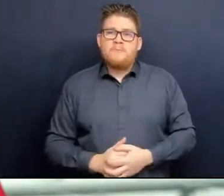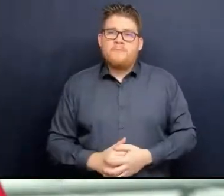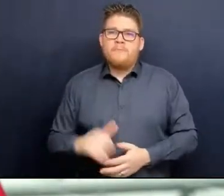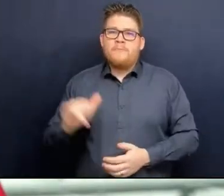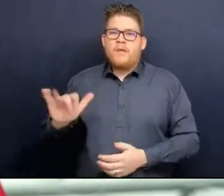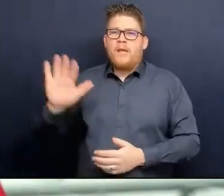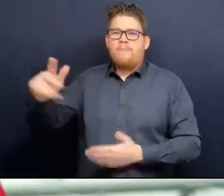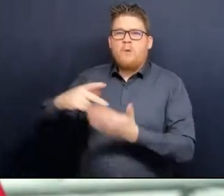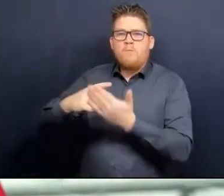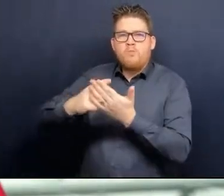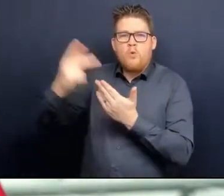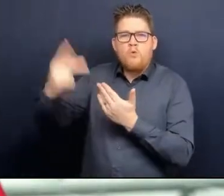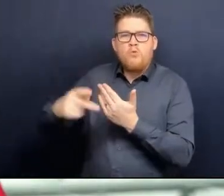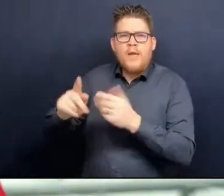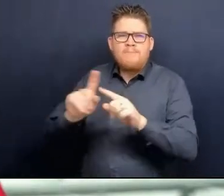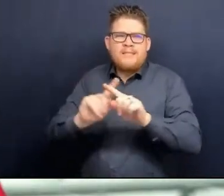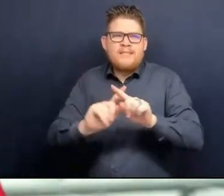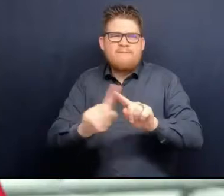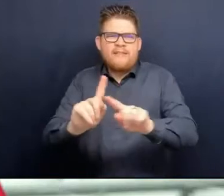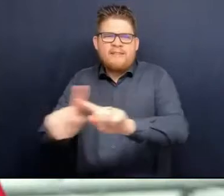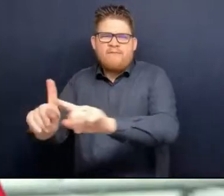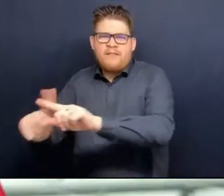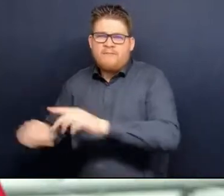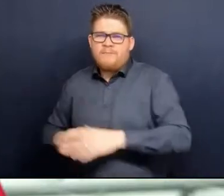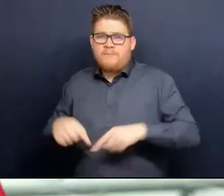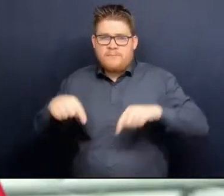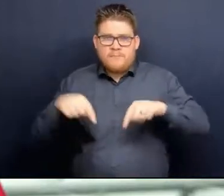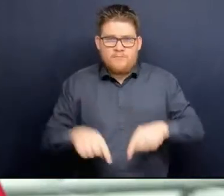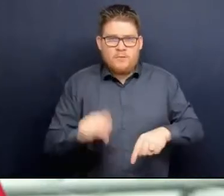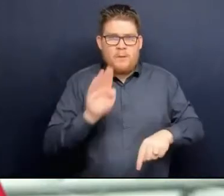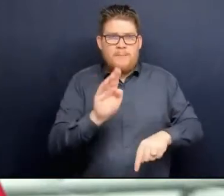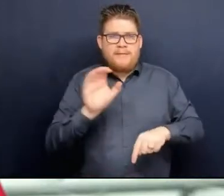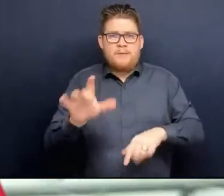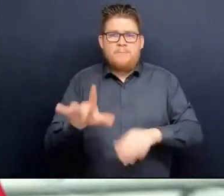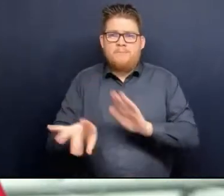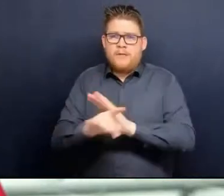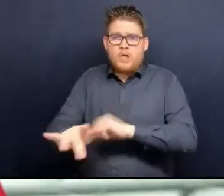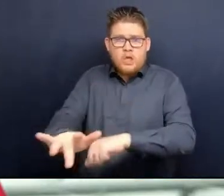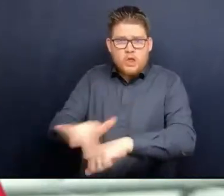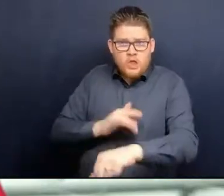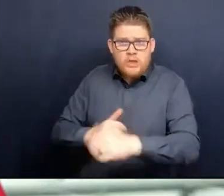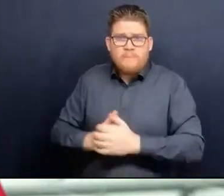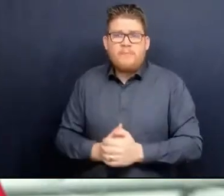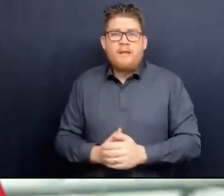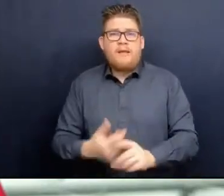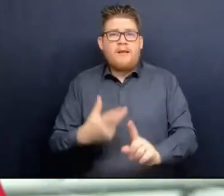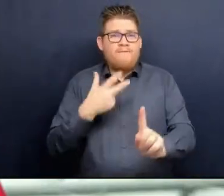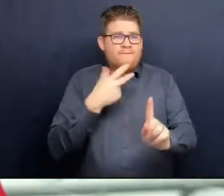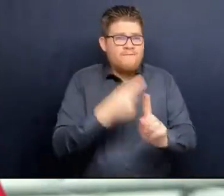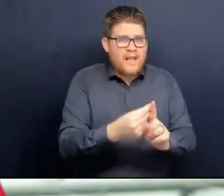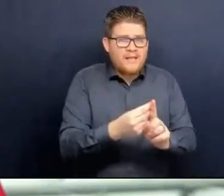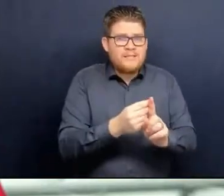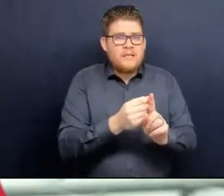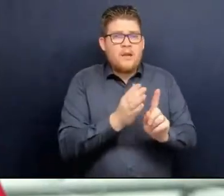different programs. We went very early in BC to the extended interval between dose one in